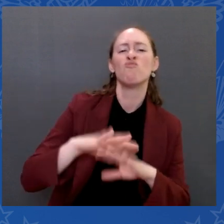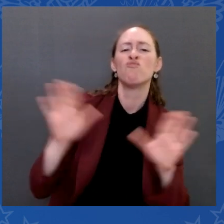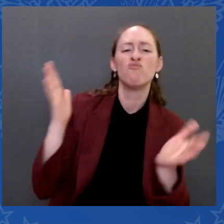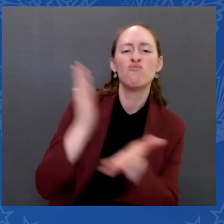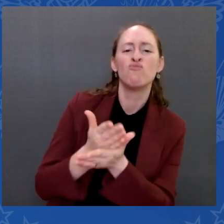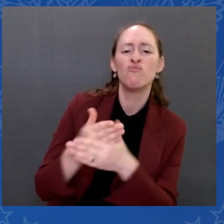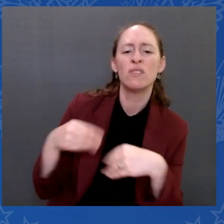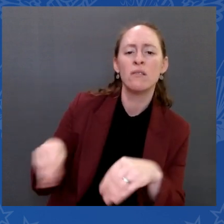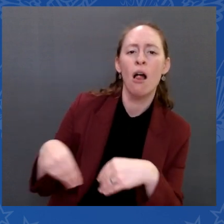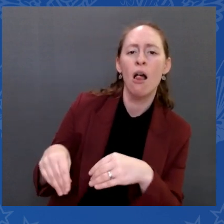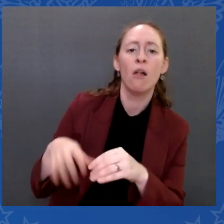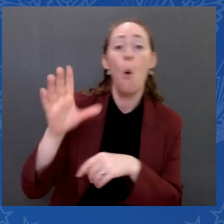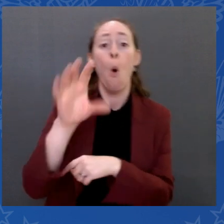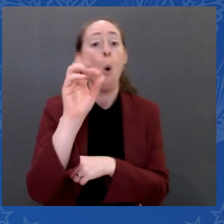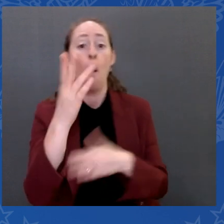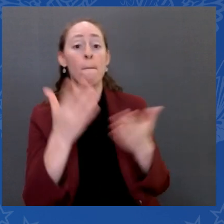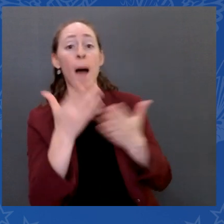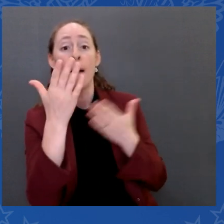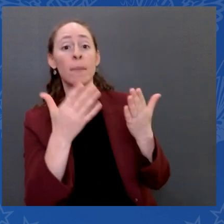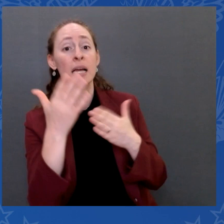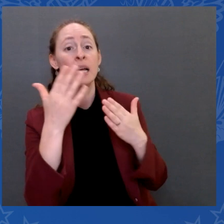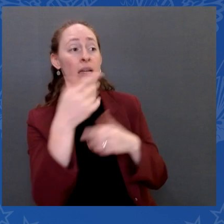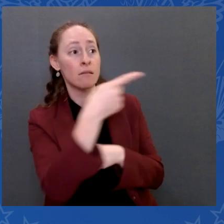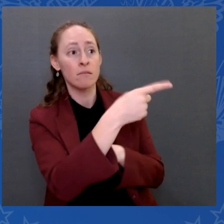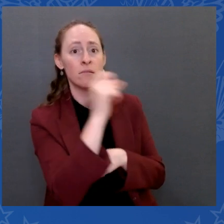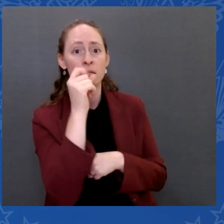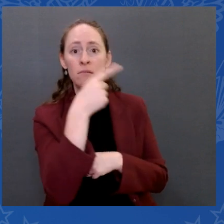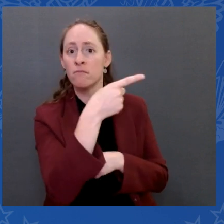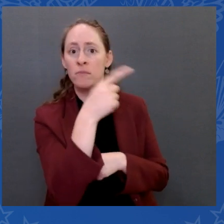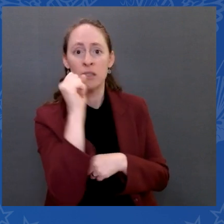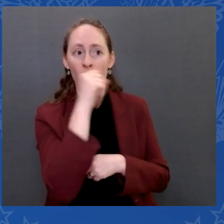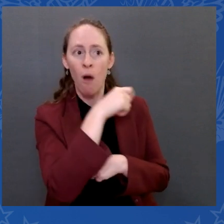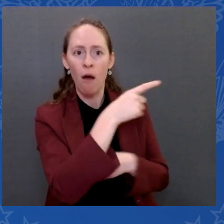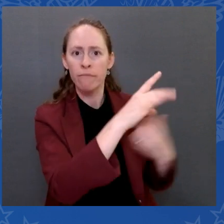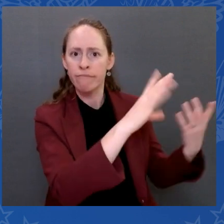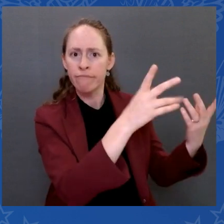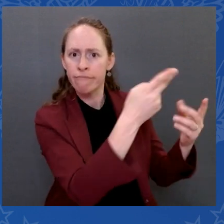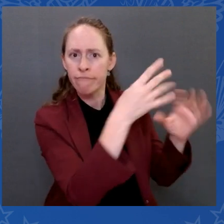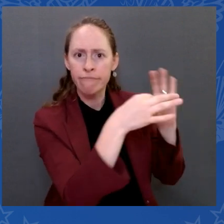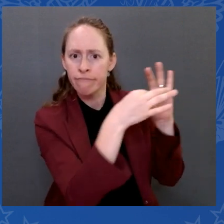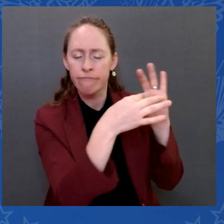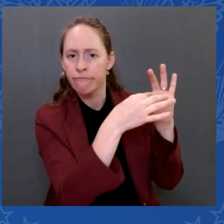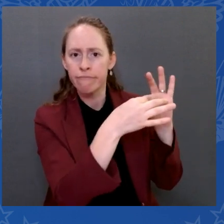and, eventually, national security issue on our hands. And so, given the long lead times for producing a fab